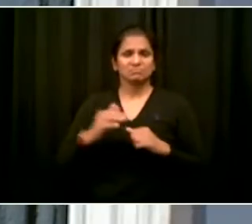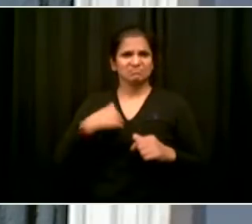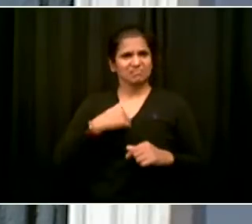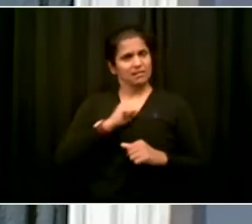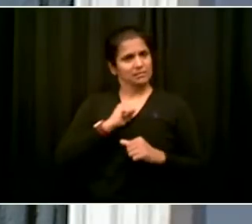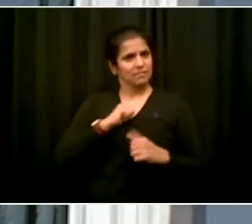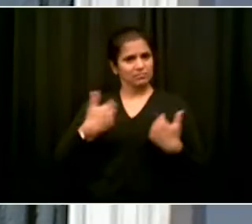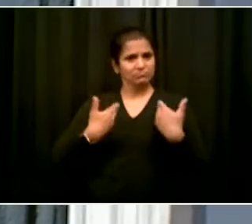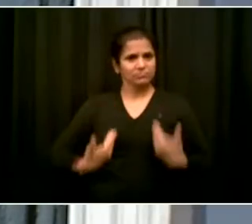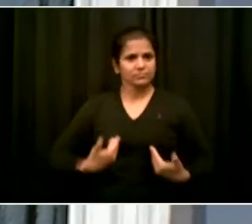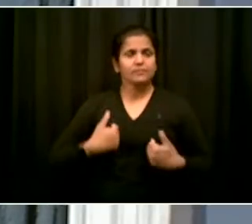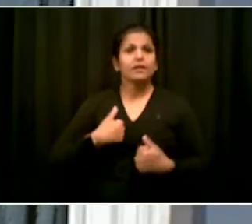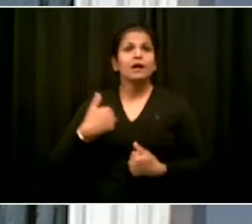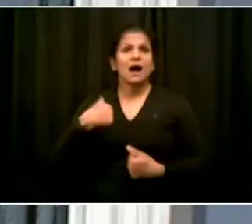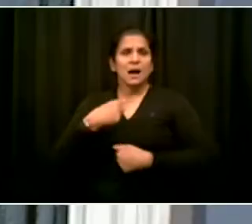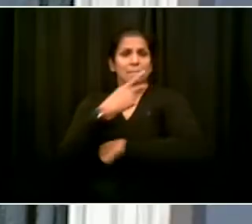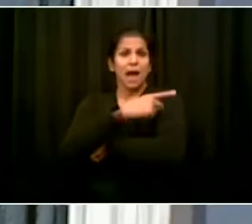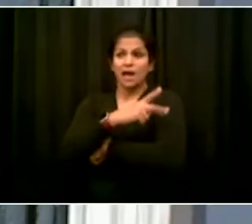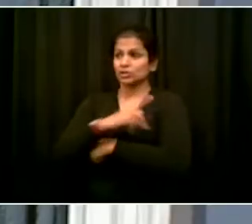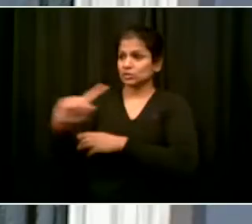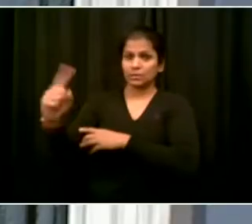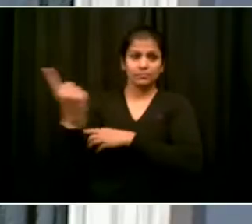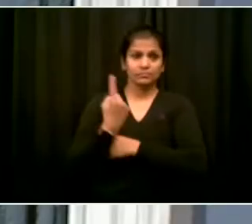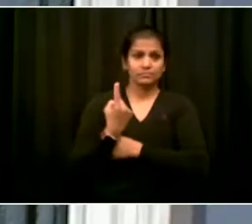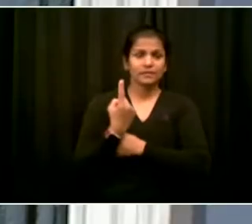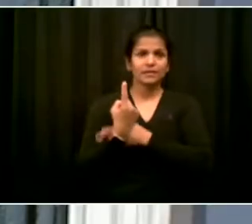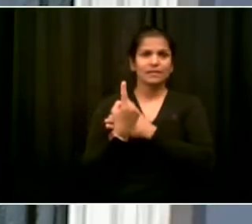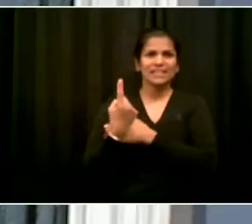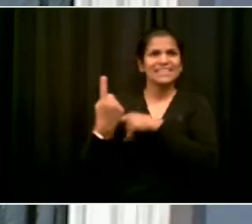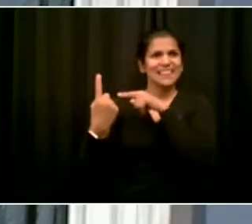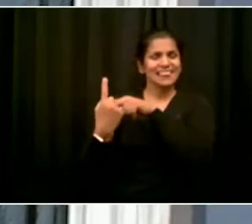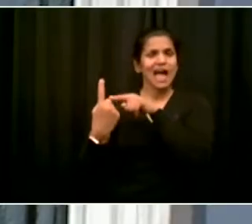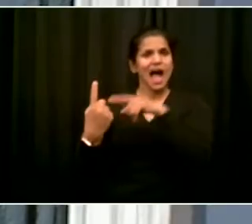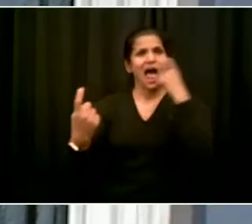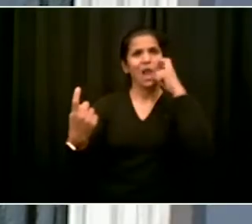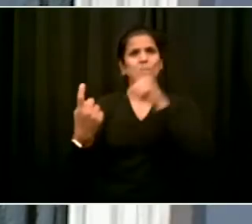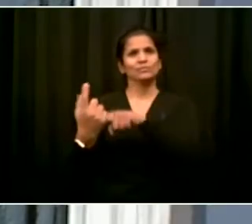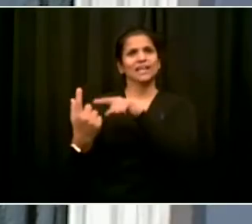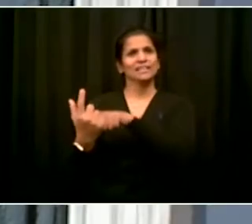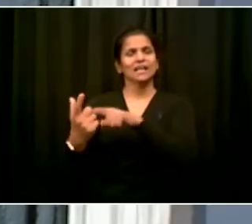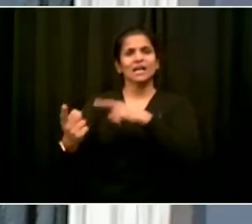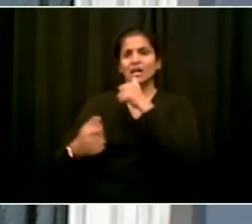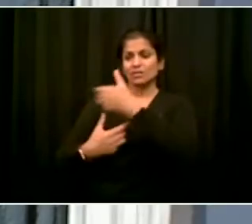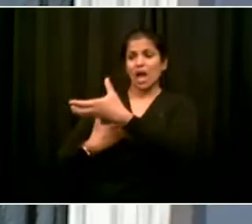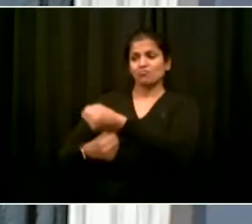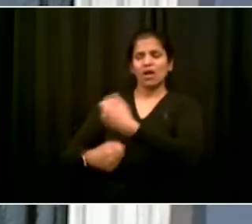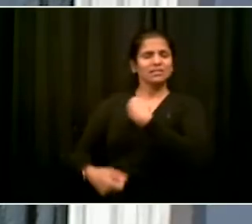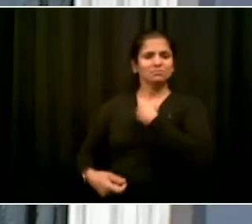IN THE EXAM ROOOM WHEN I'M TAKING CARE OF MY OWN PATIENTS. AND CONFRONTING THE HISTORICAL LEGACY OF